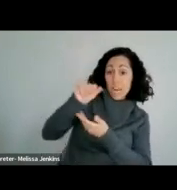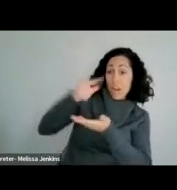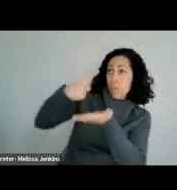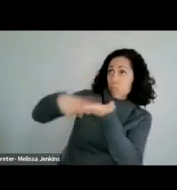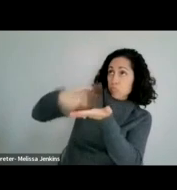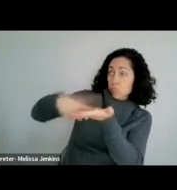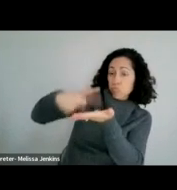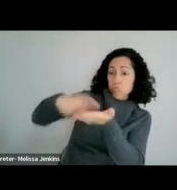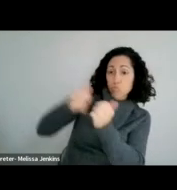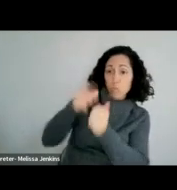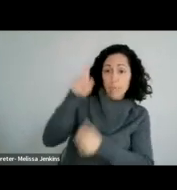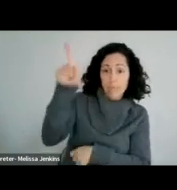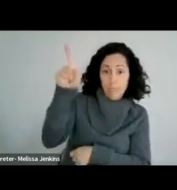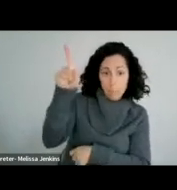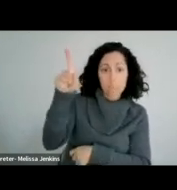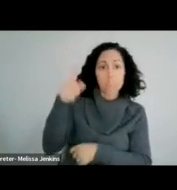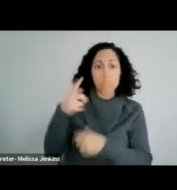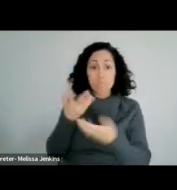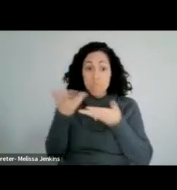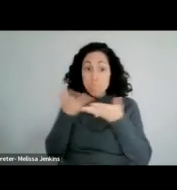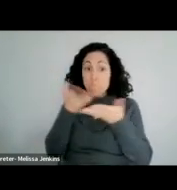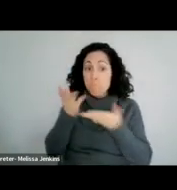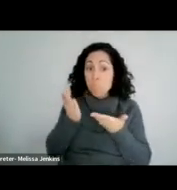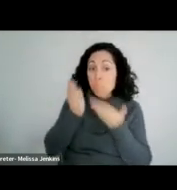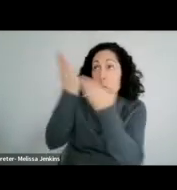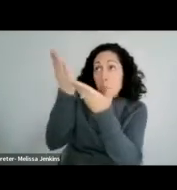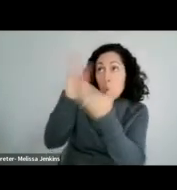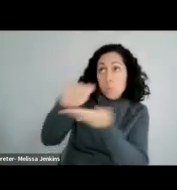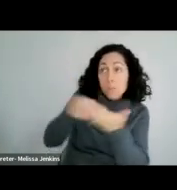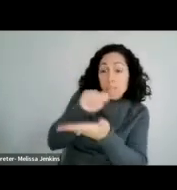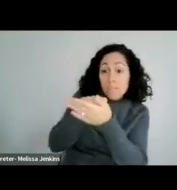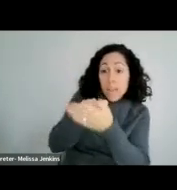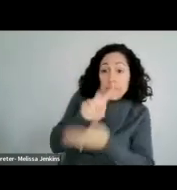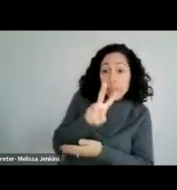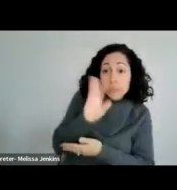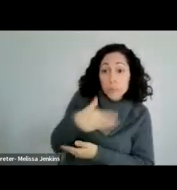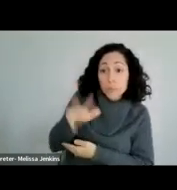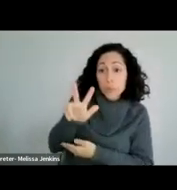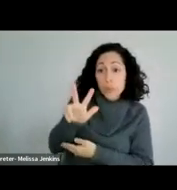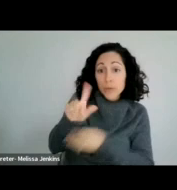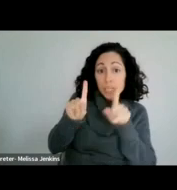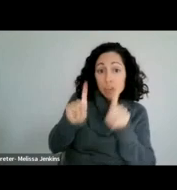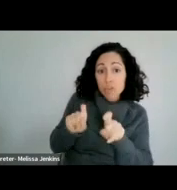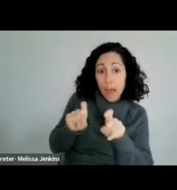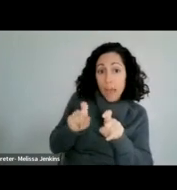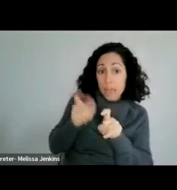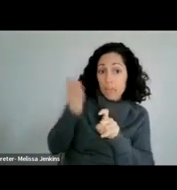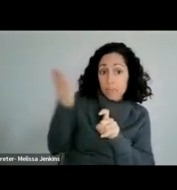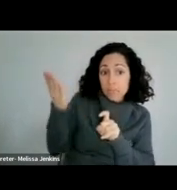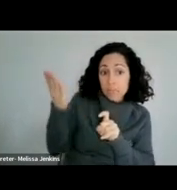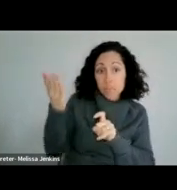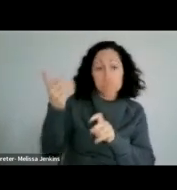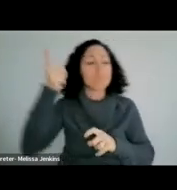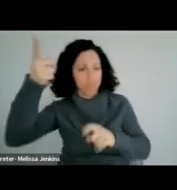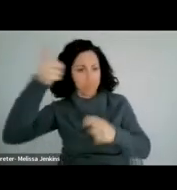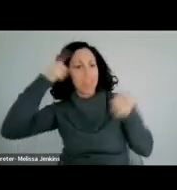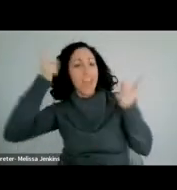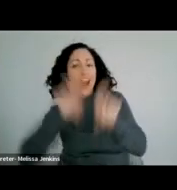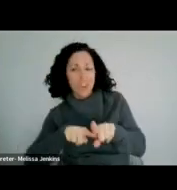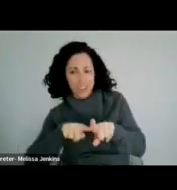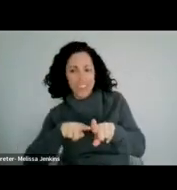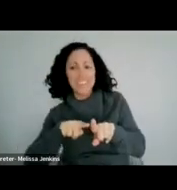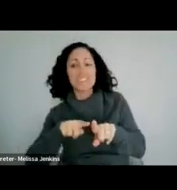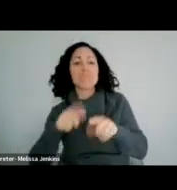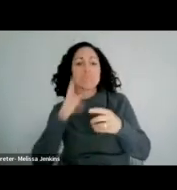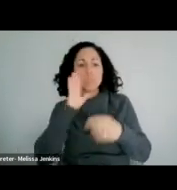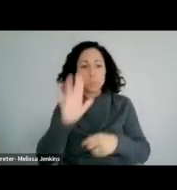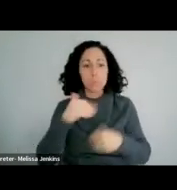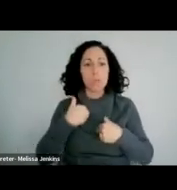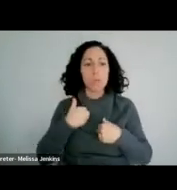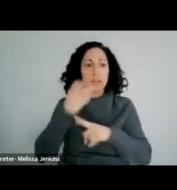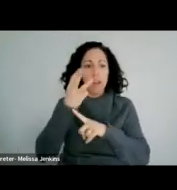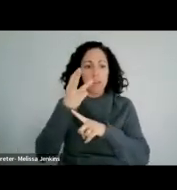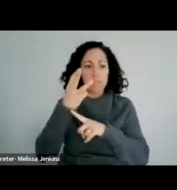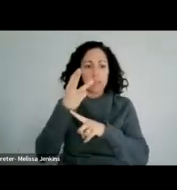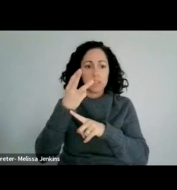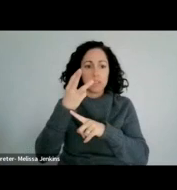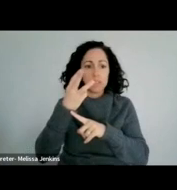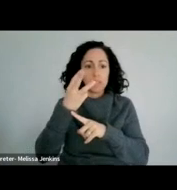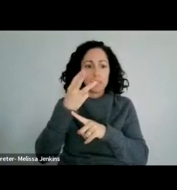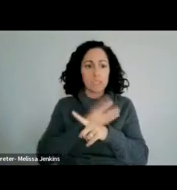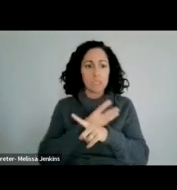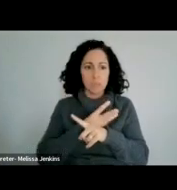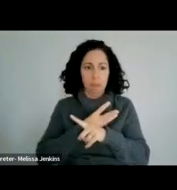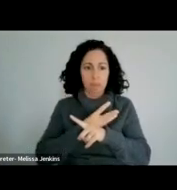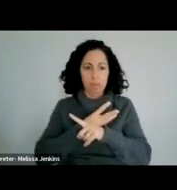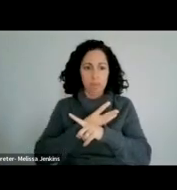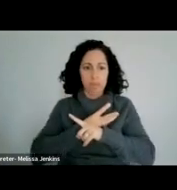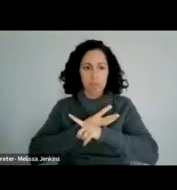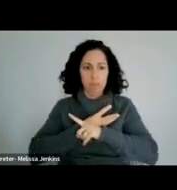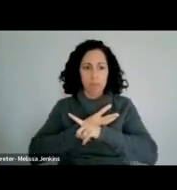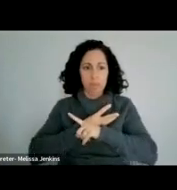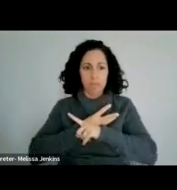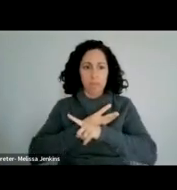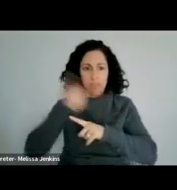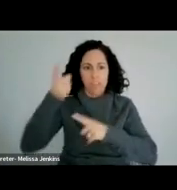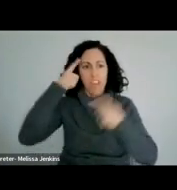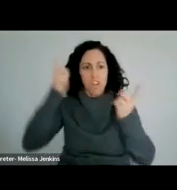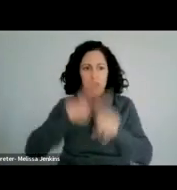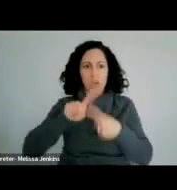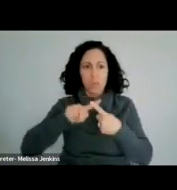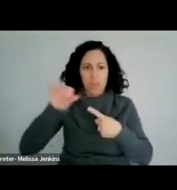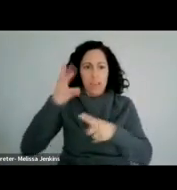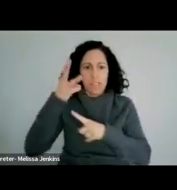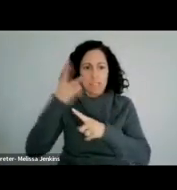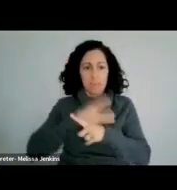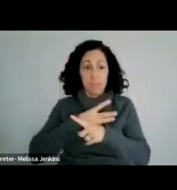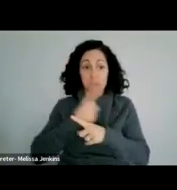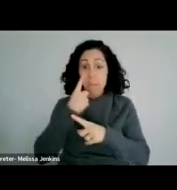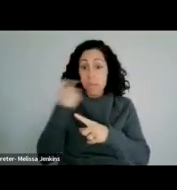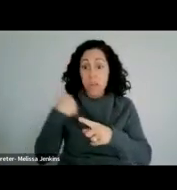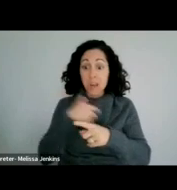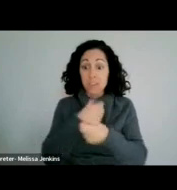The FDA agreed with our proposed six monthly dosing interval and confirmed that given the safety profile, we don't have to do any more dose ranging.